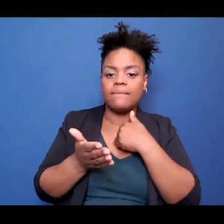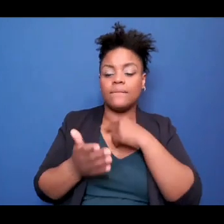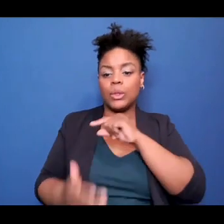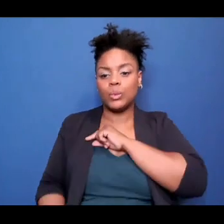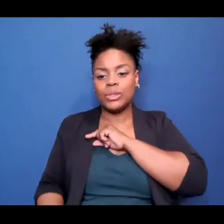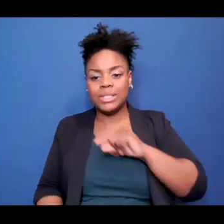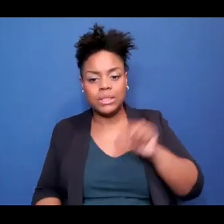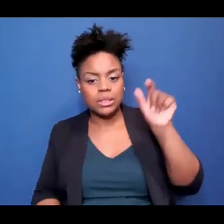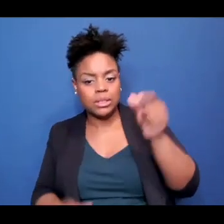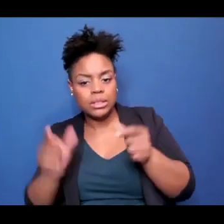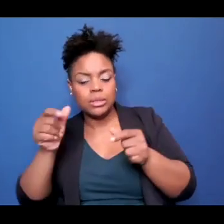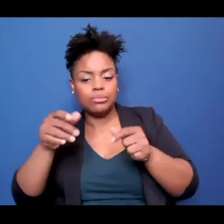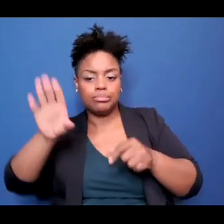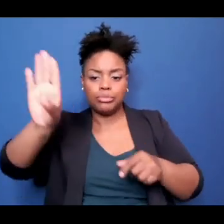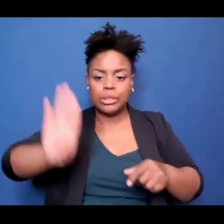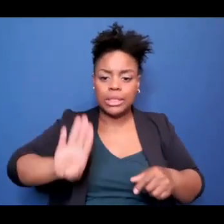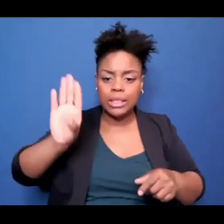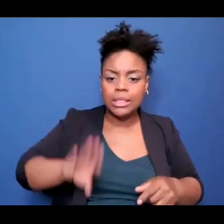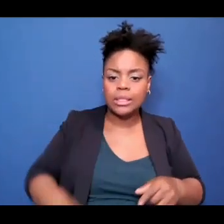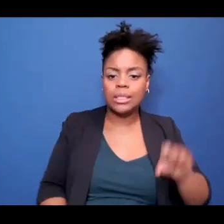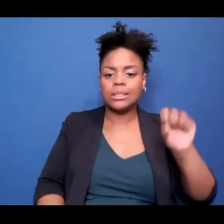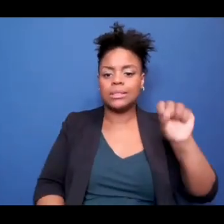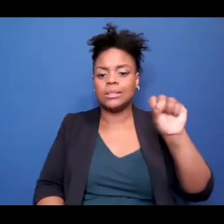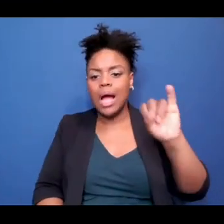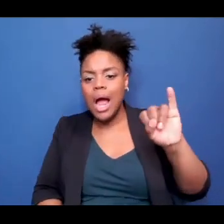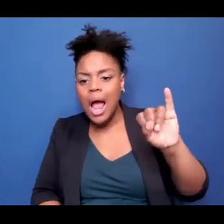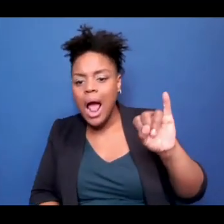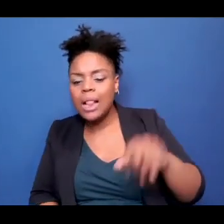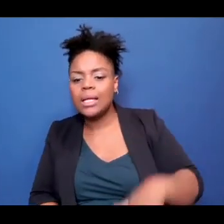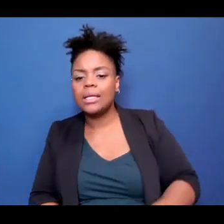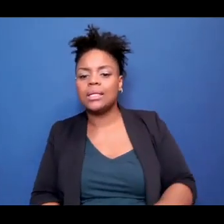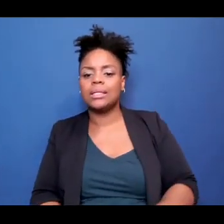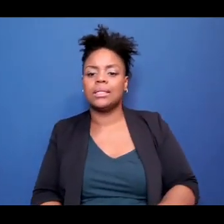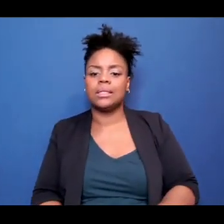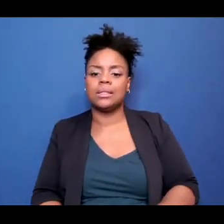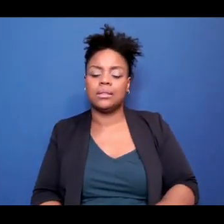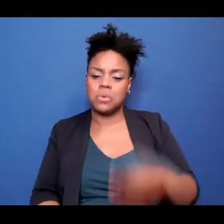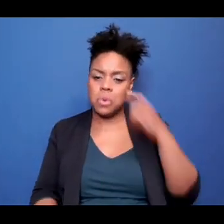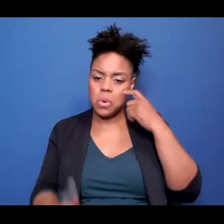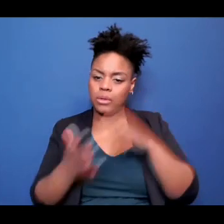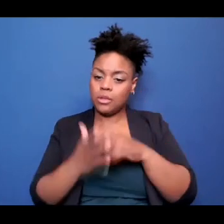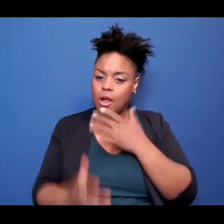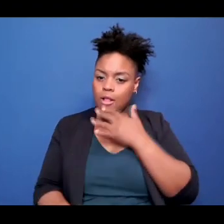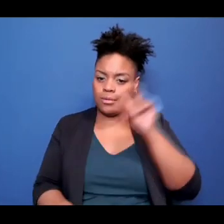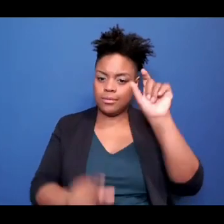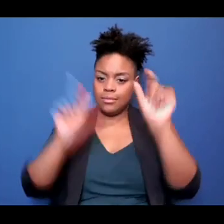ON THE LEFT, QUEENS, BROOKLYN AND STANTON ISLAND AT THE BOTTOM